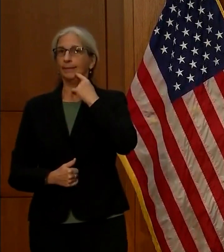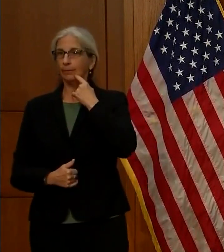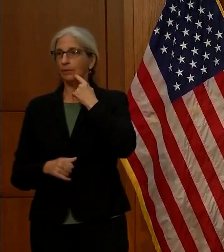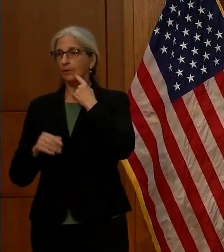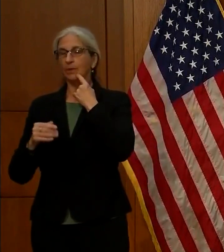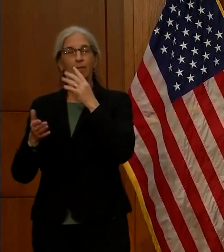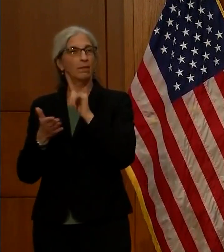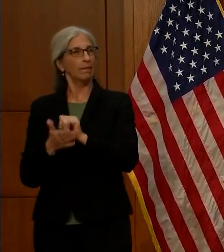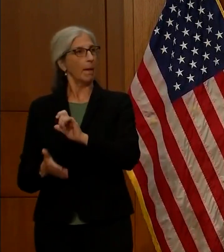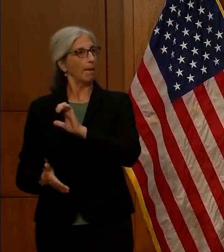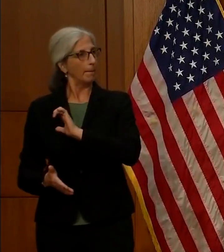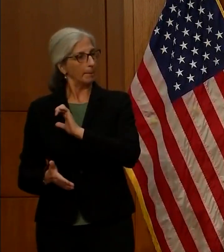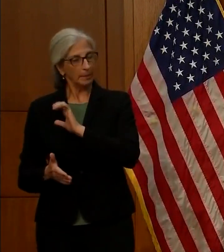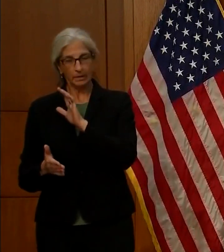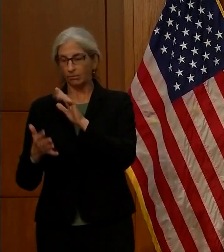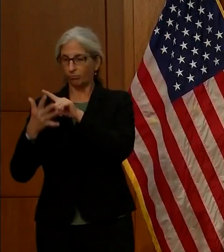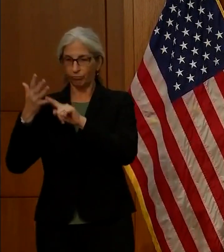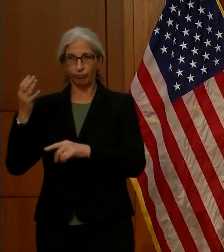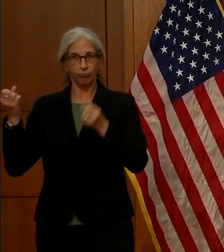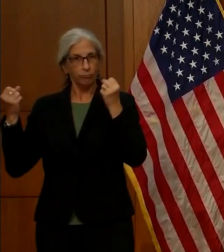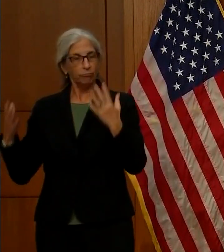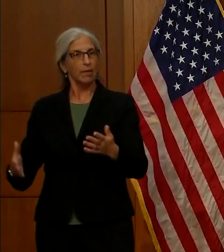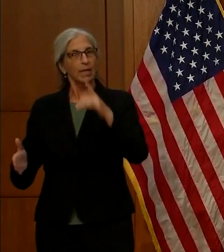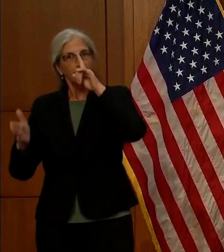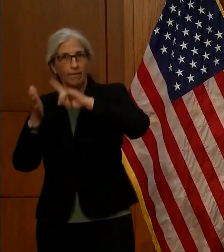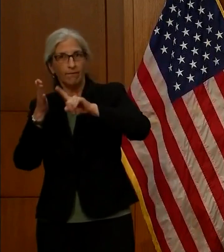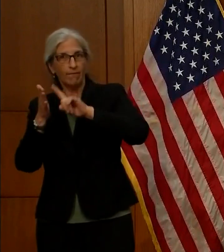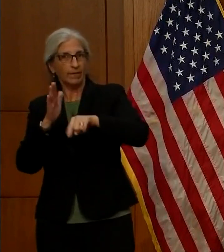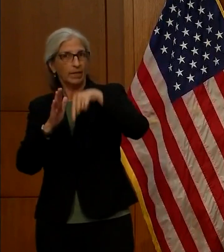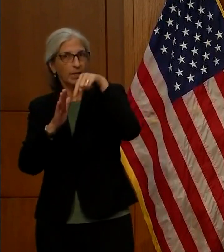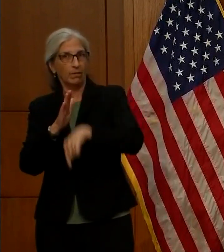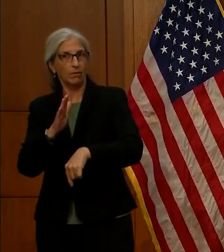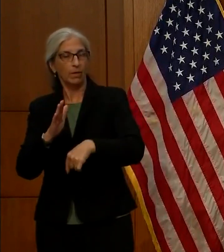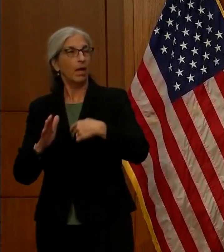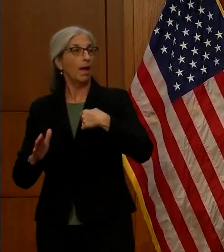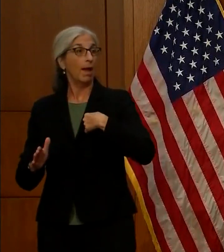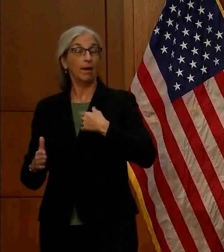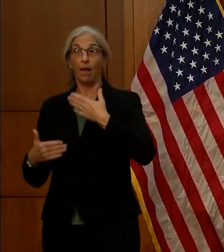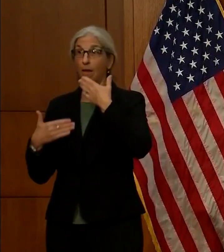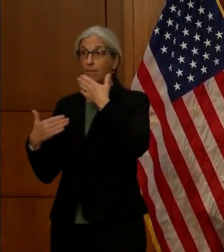THESE THREATS ARE ARE TAKEN SERIOUSLY THEY'RE INVESTIGATED